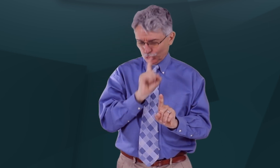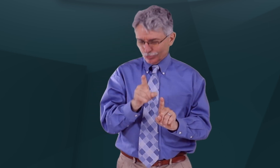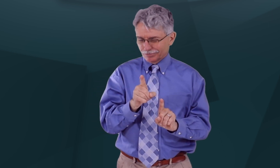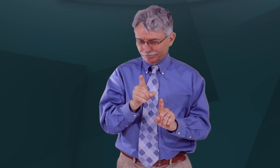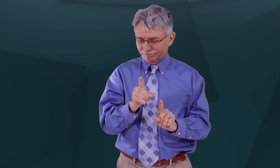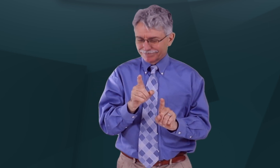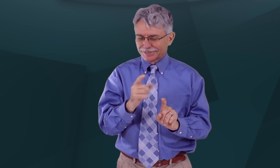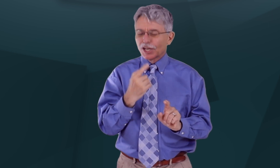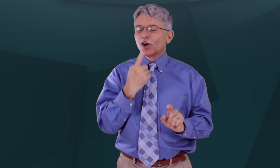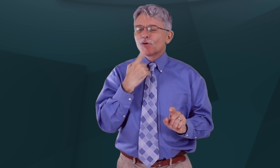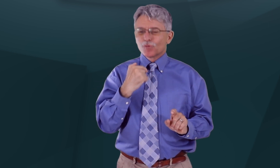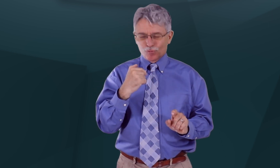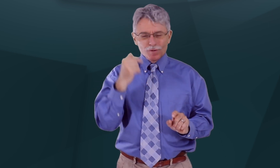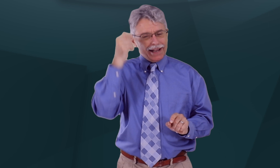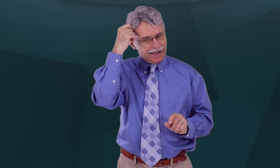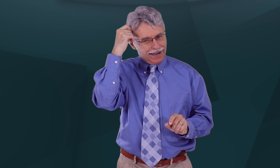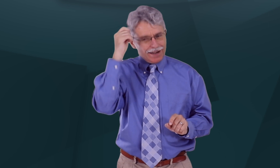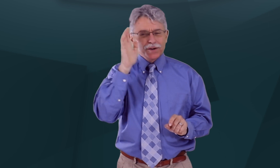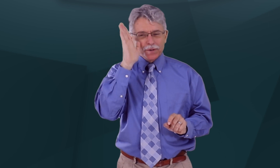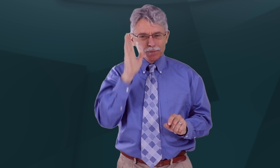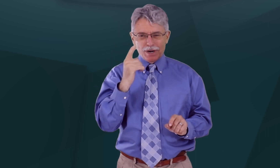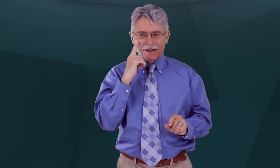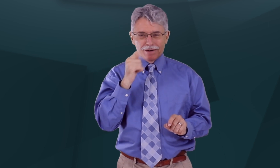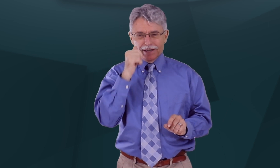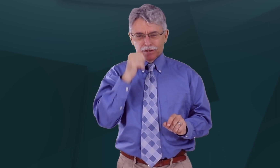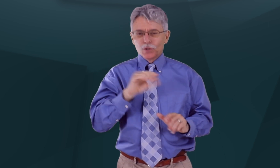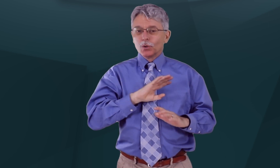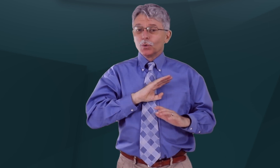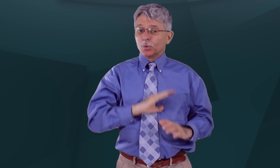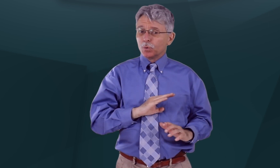true business -- a brown-eyed, red-haired girl.